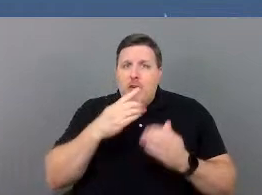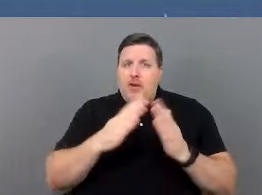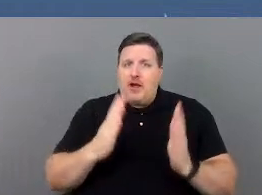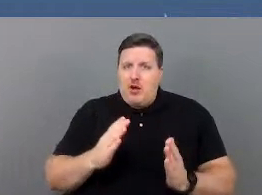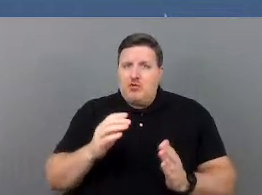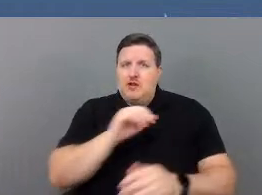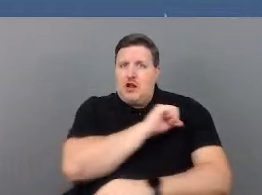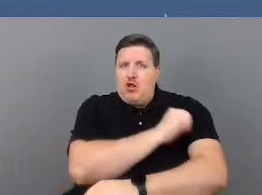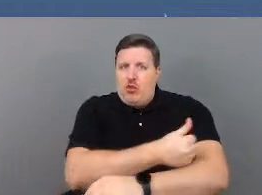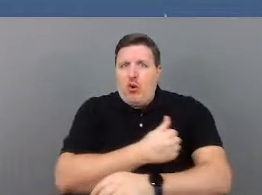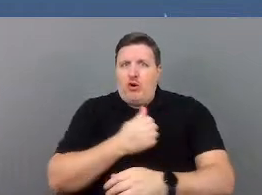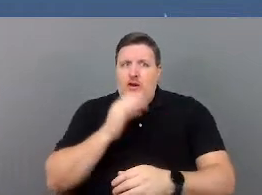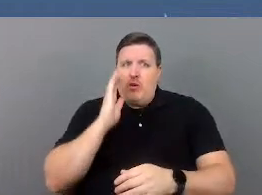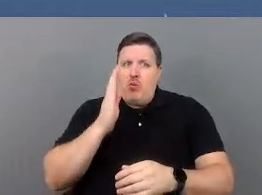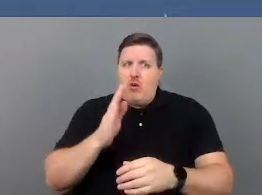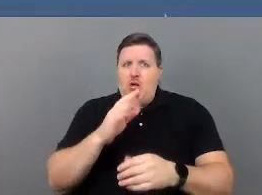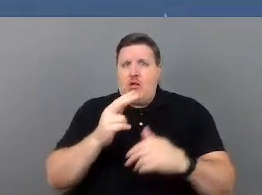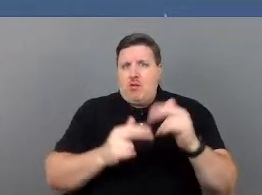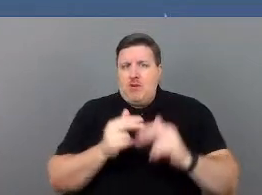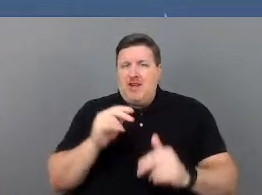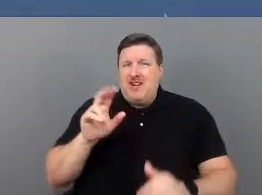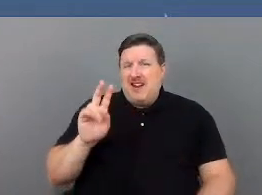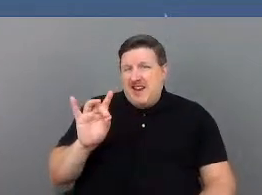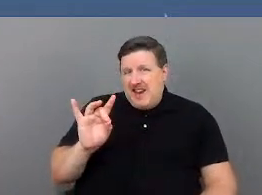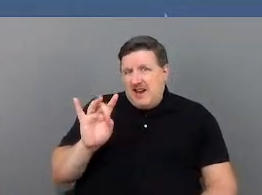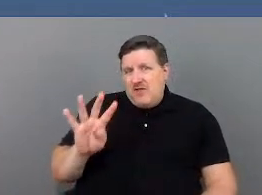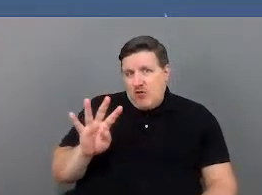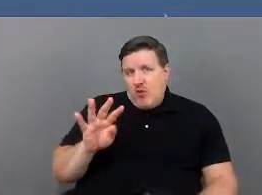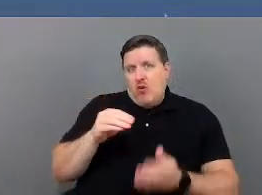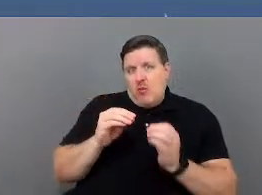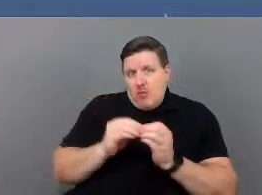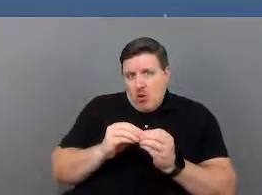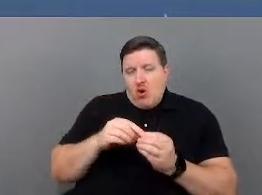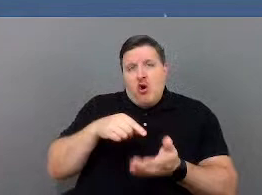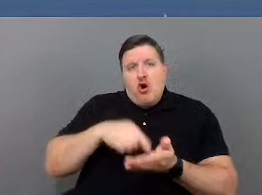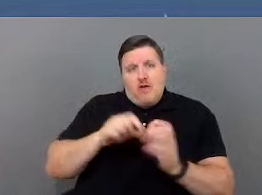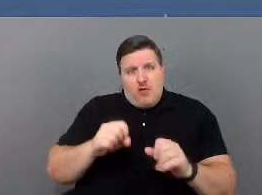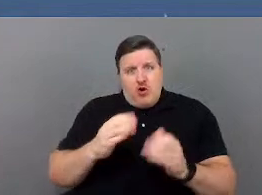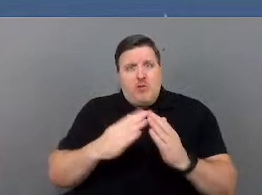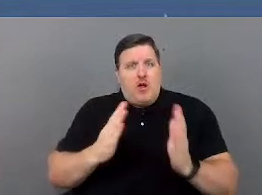AFFORDABLE HOUSING, IT'S 1,000 PEOPLE. SO JUST THINK KEEP IT UP IN 12 YEARS WE MIGHT HAVE